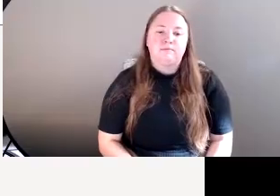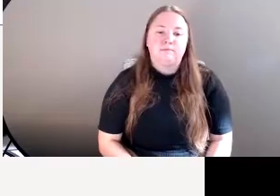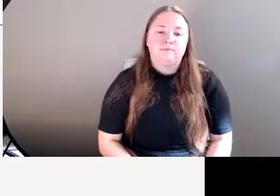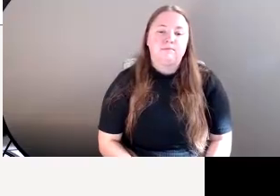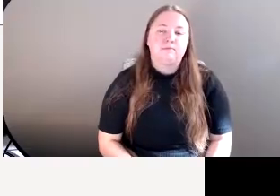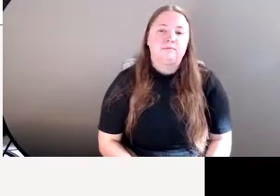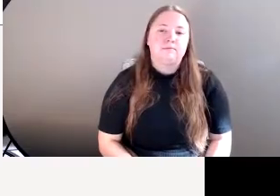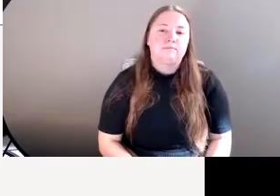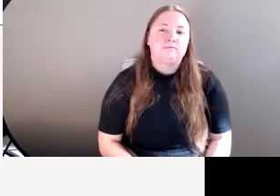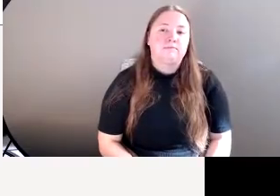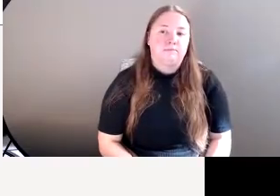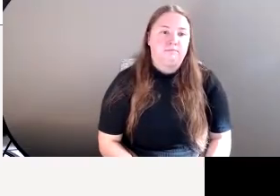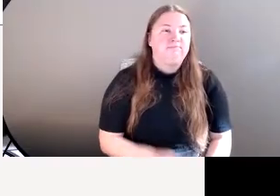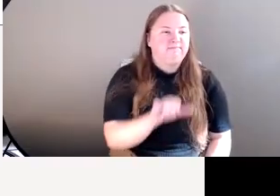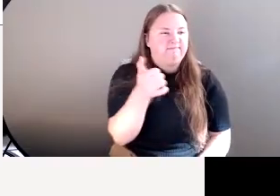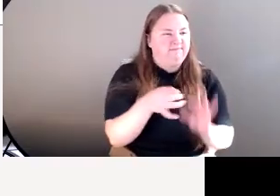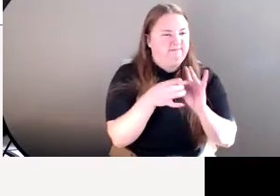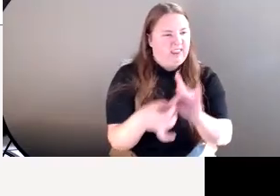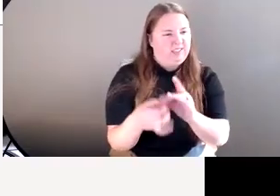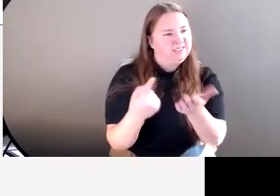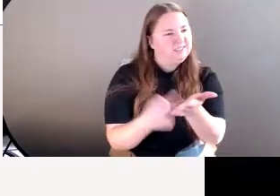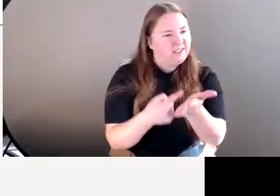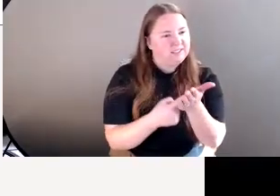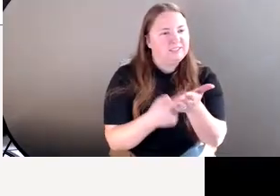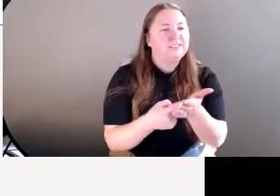Another thing with discussions is multiple due dates